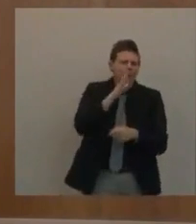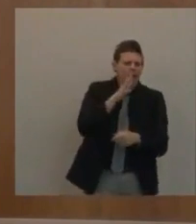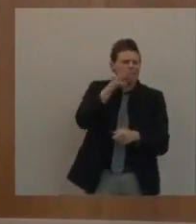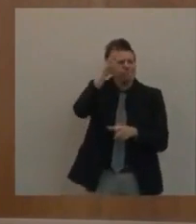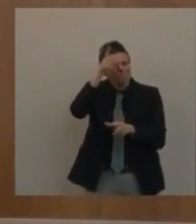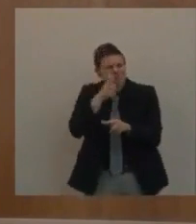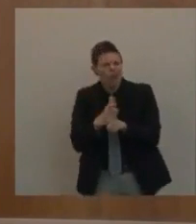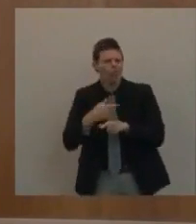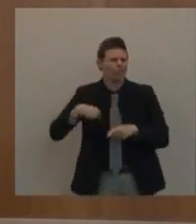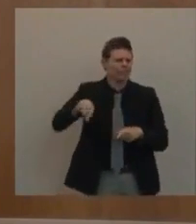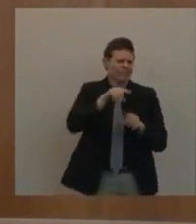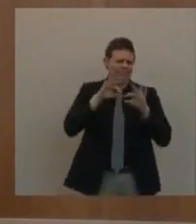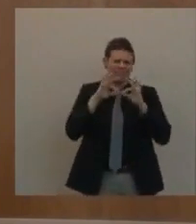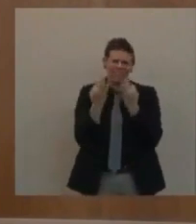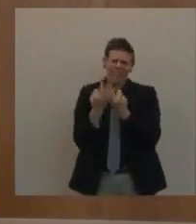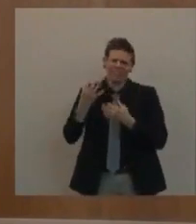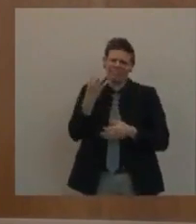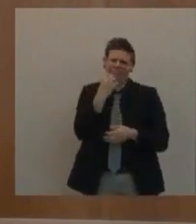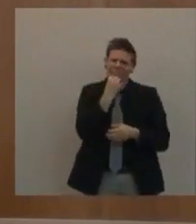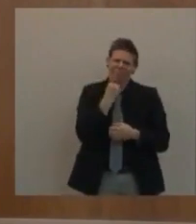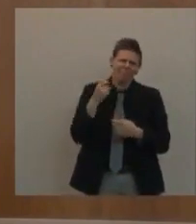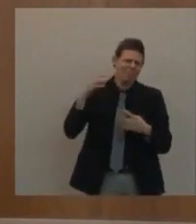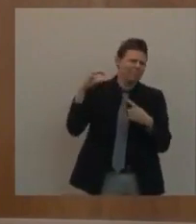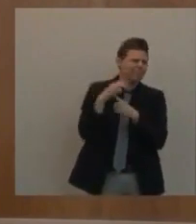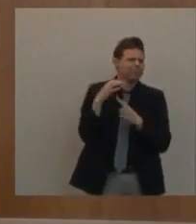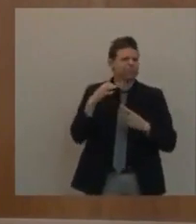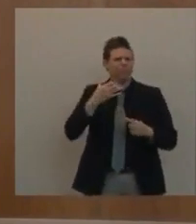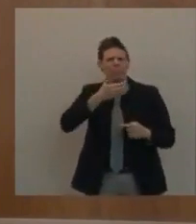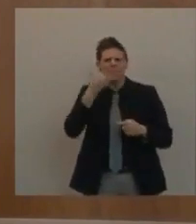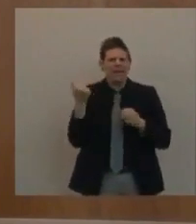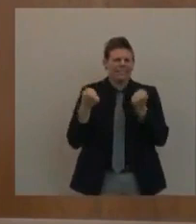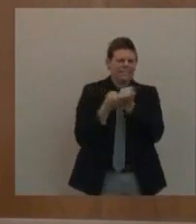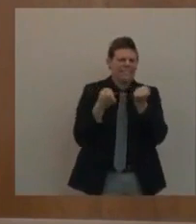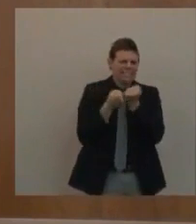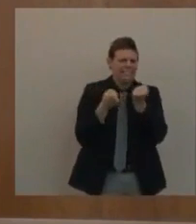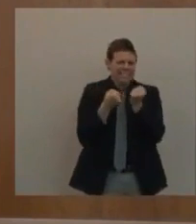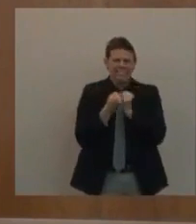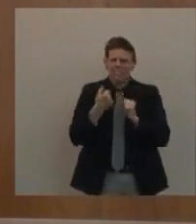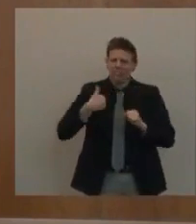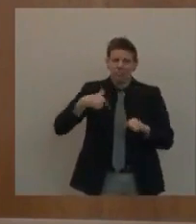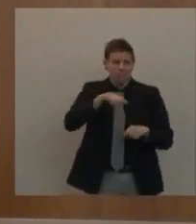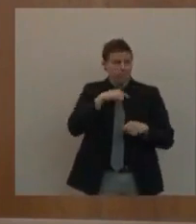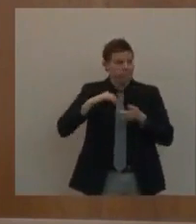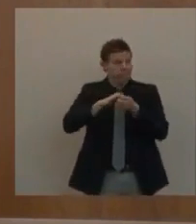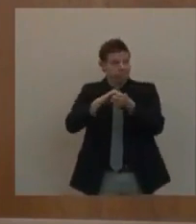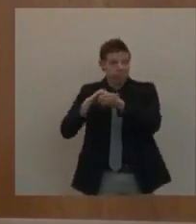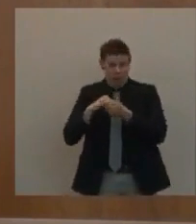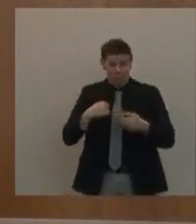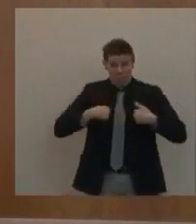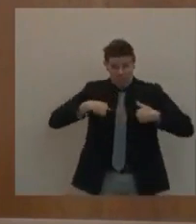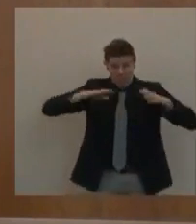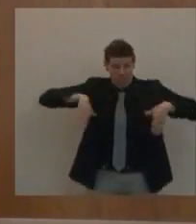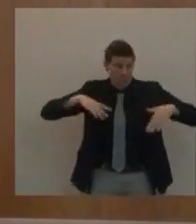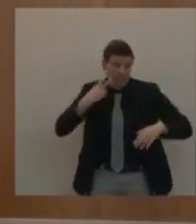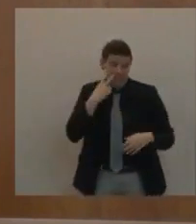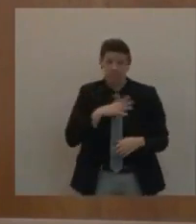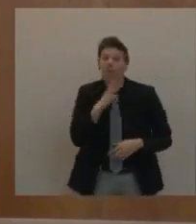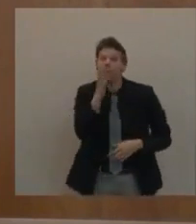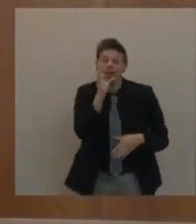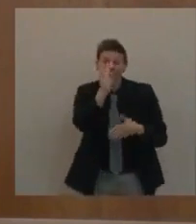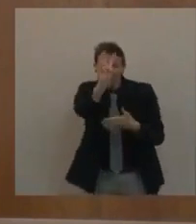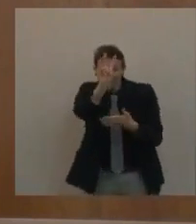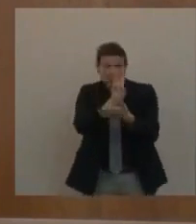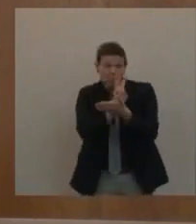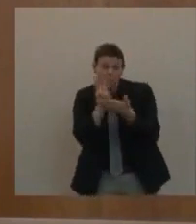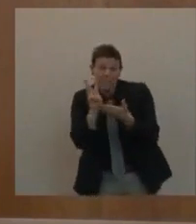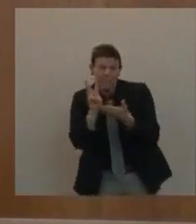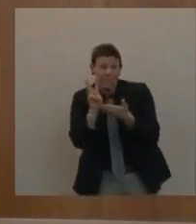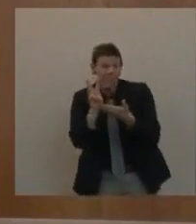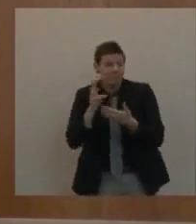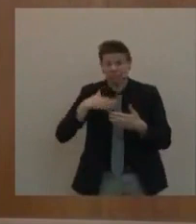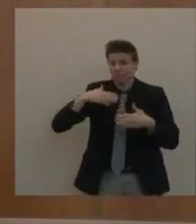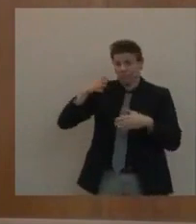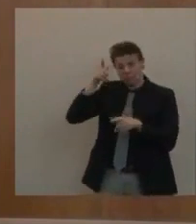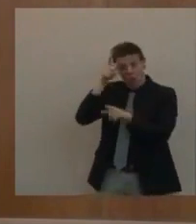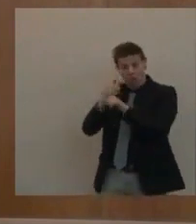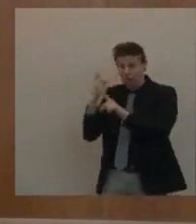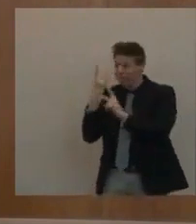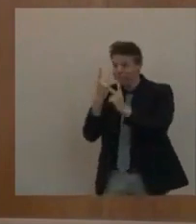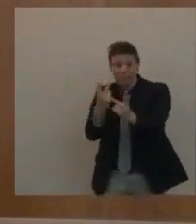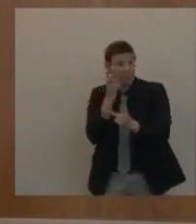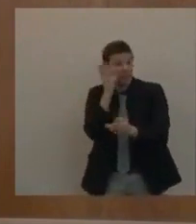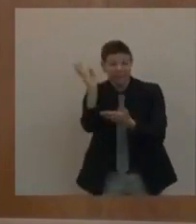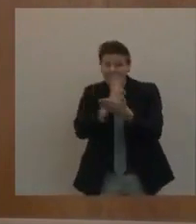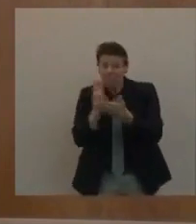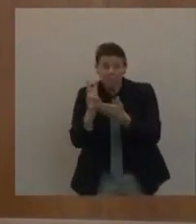WE HAVE A VERY EFFECTIVE PARTNERSHIP, MY BROTER, MY MOM AND I, SO THAT SHE GETS THE BEST SET OF SERVICES AND EFFORTS, BECAUSE WE ARE WORKING TOGETHER.